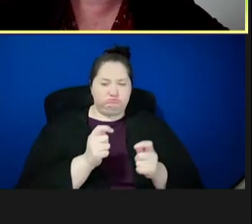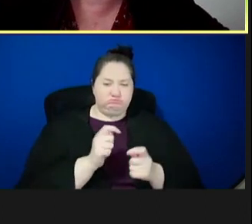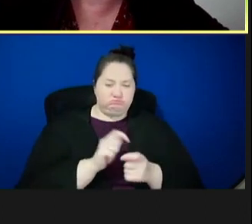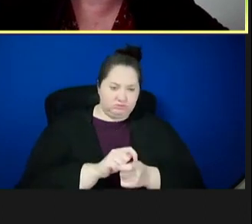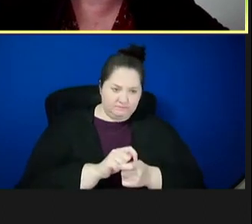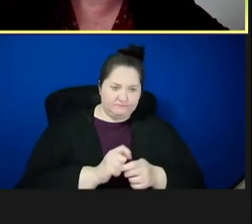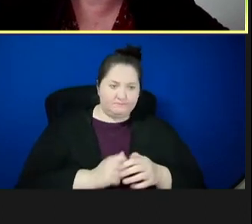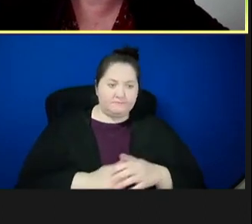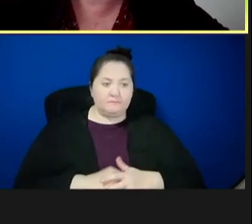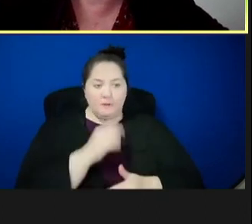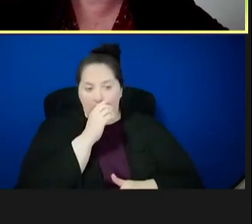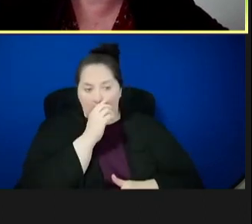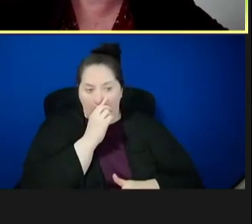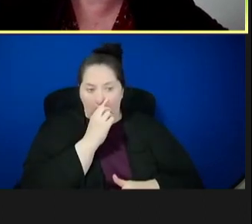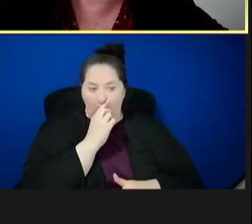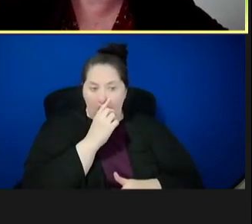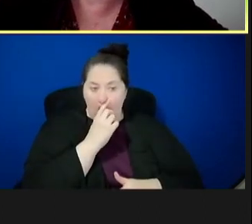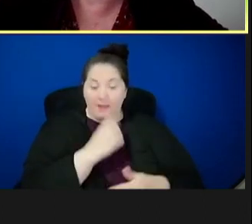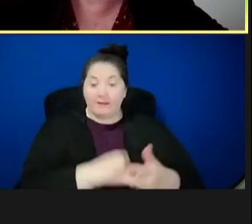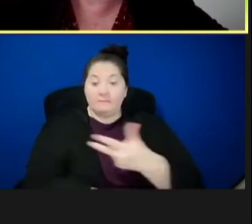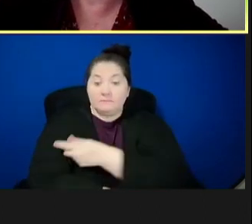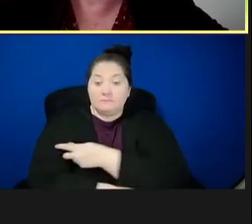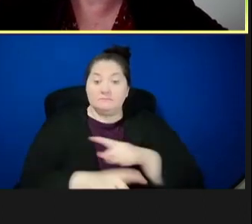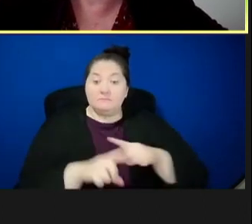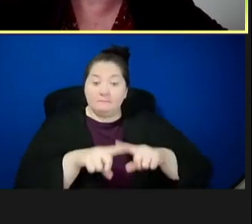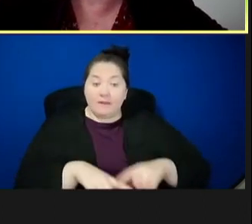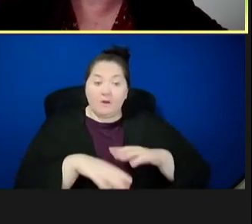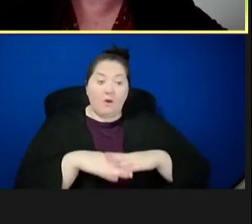And then finally, immunizations are dependent on leaders championing and